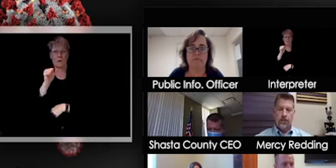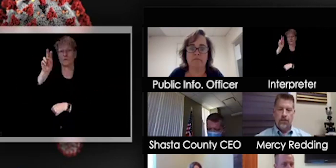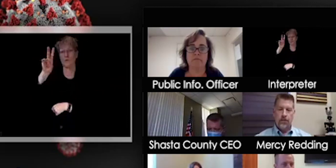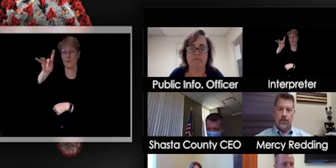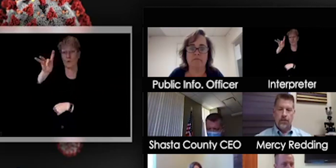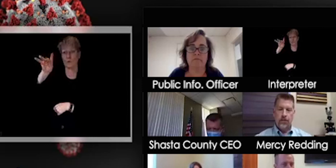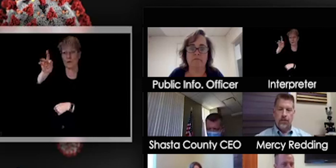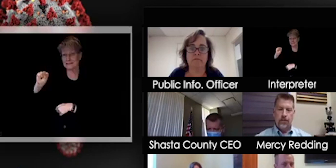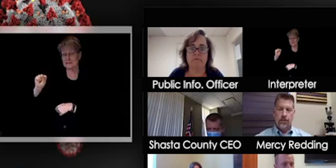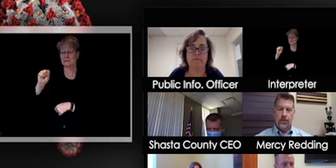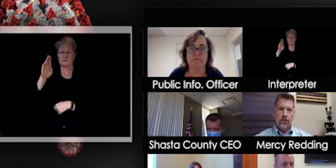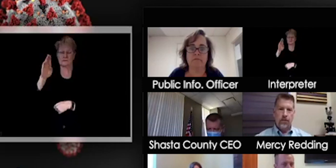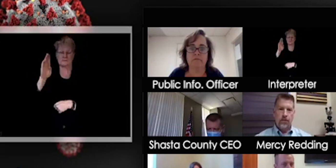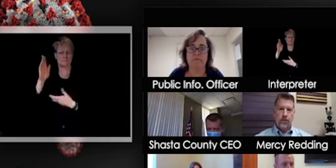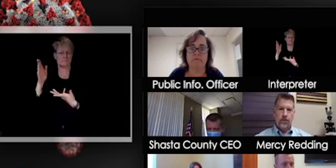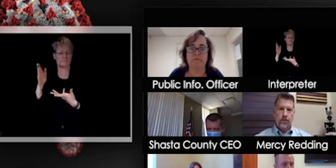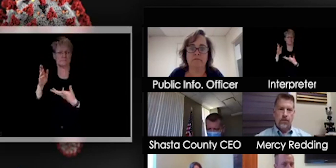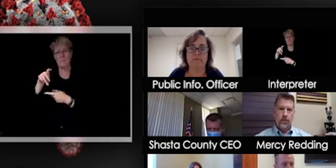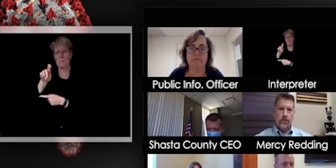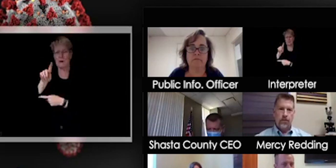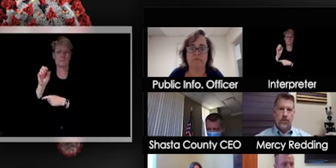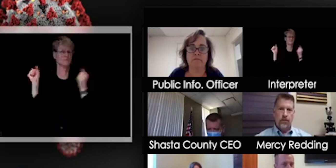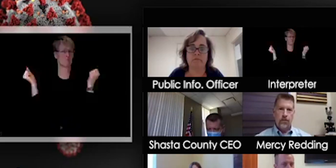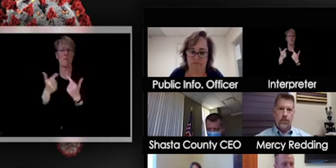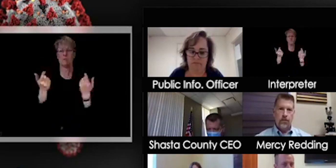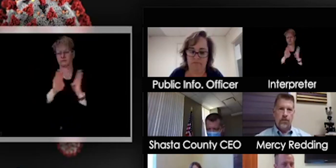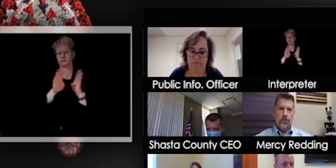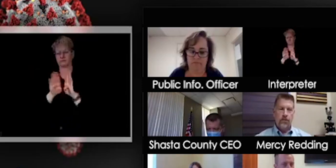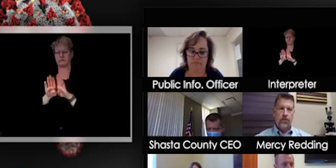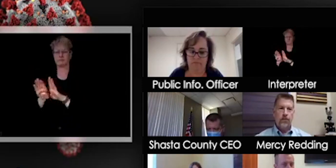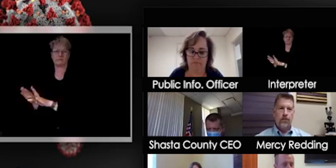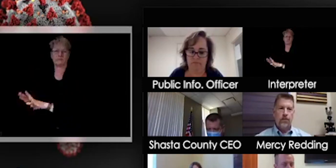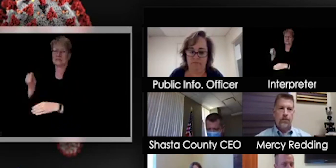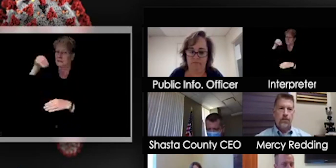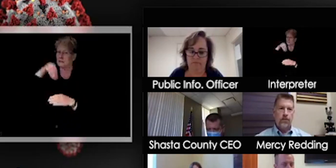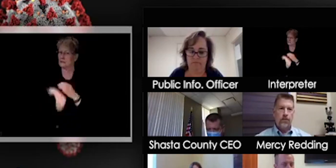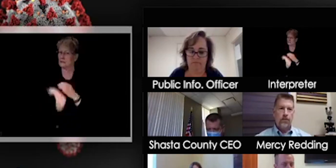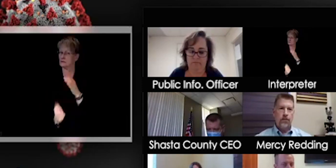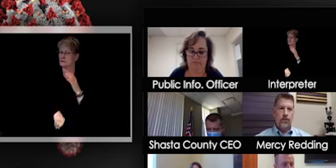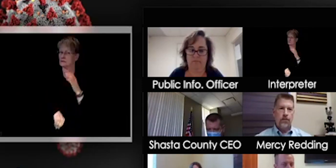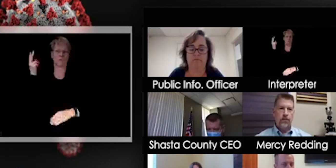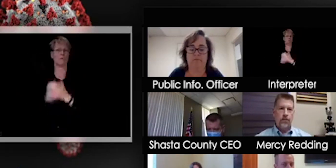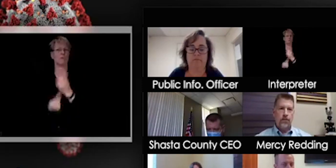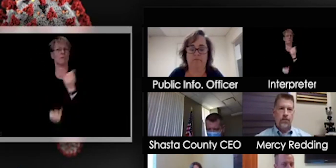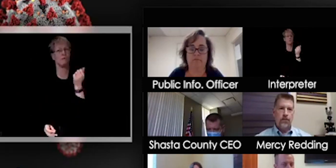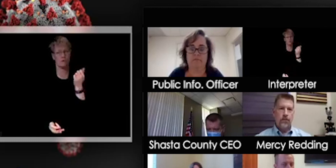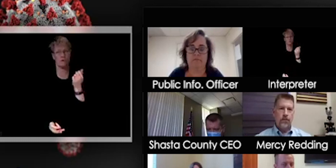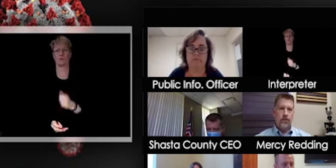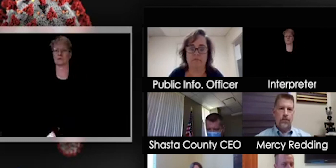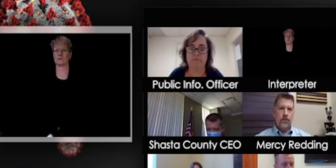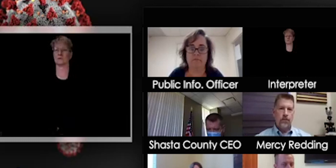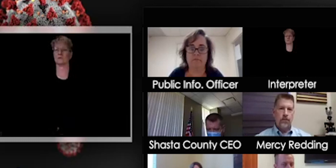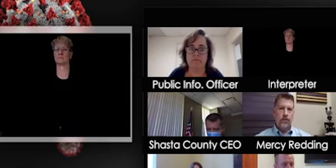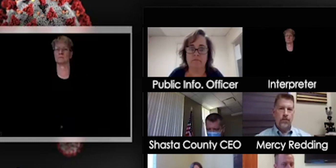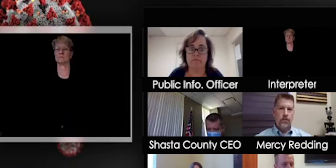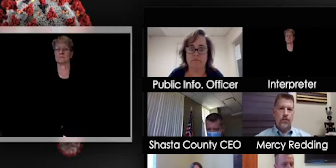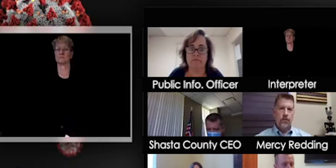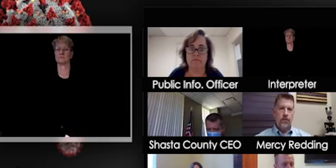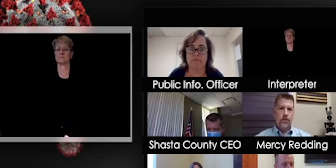to both indoor and outdoor services, unless those entities offer sit down, outdoor dine